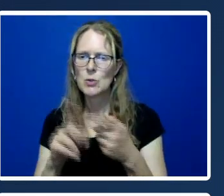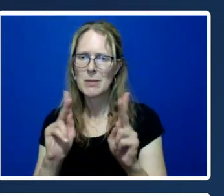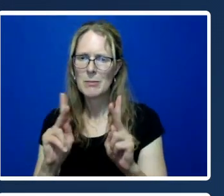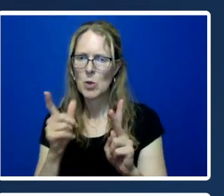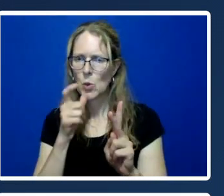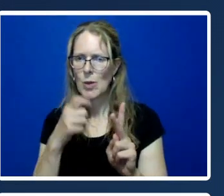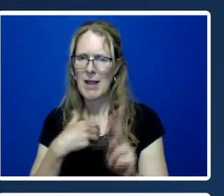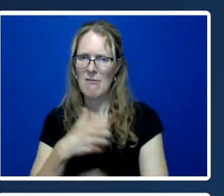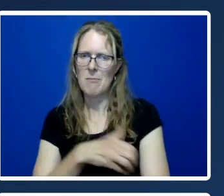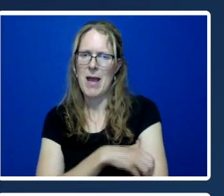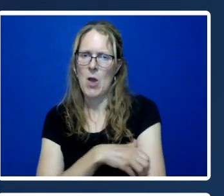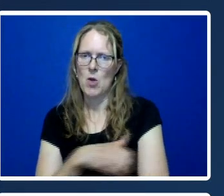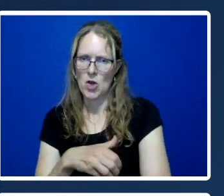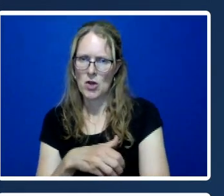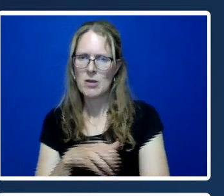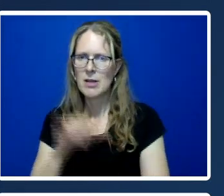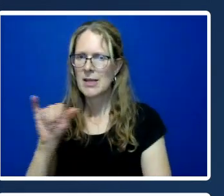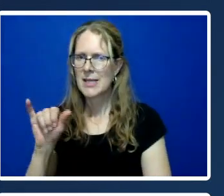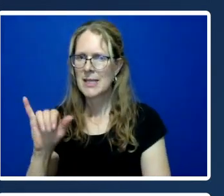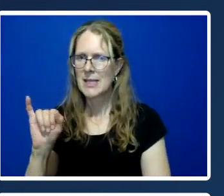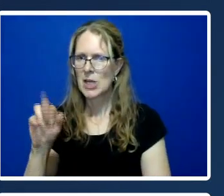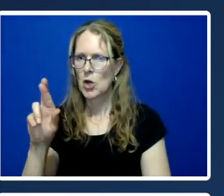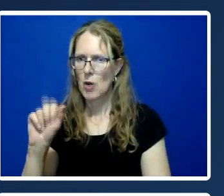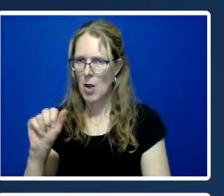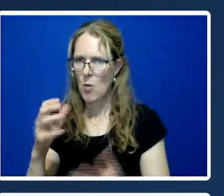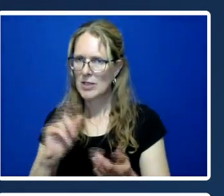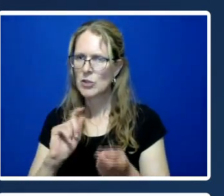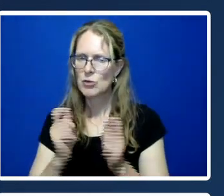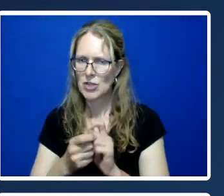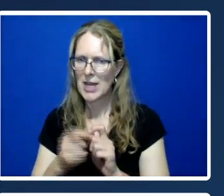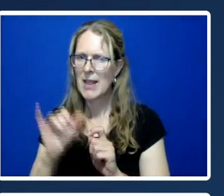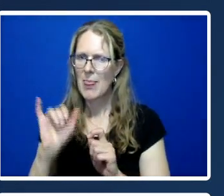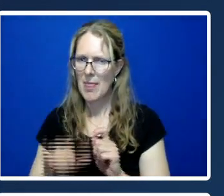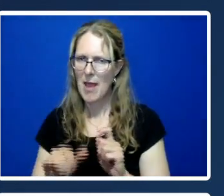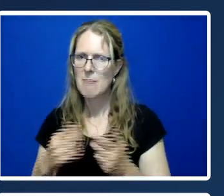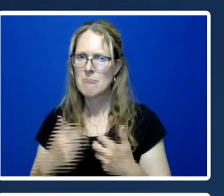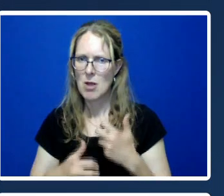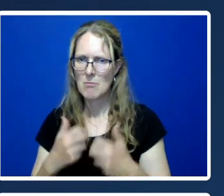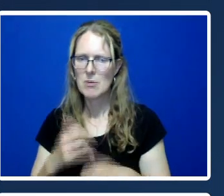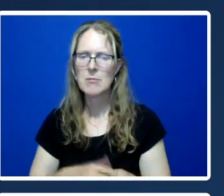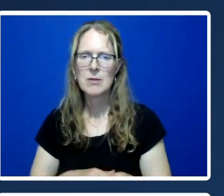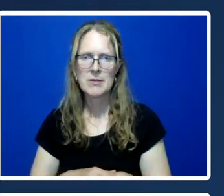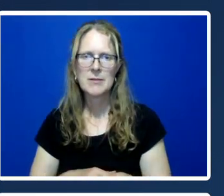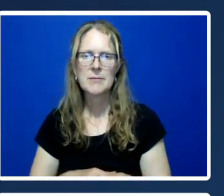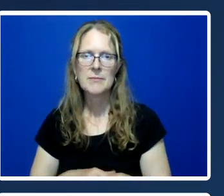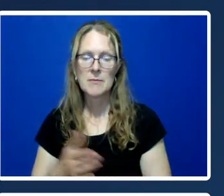that. And we have found that the youth we work with, before the project, 34 percent generally